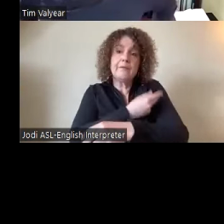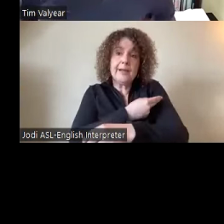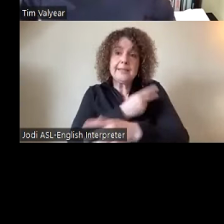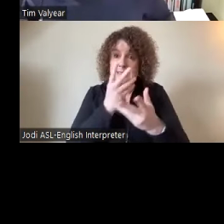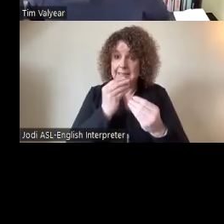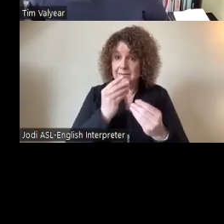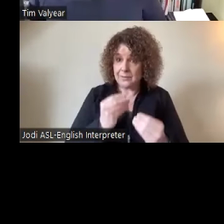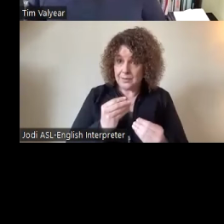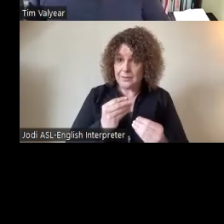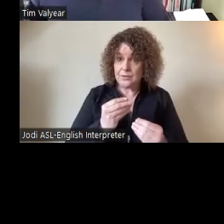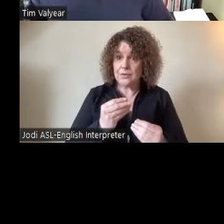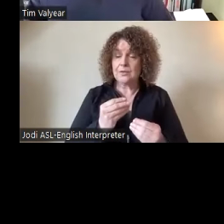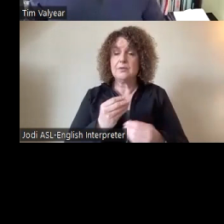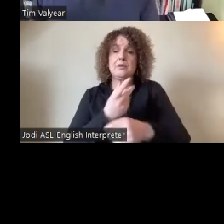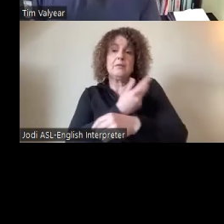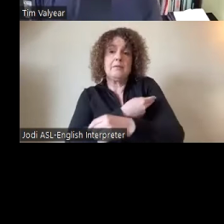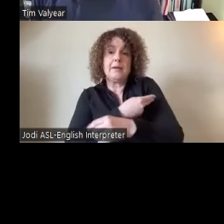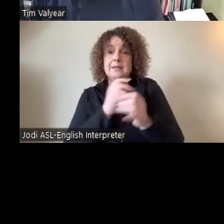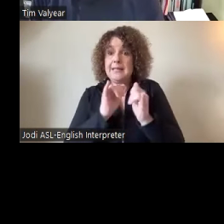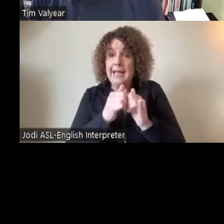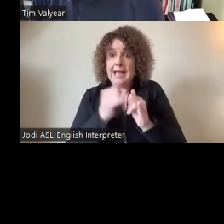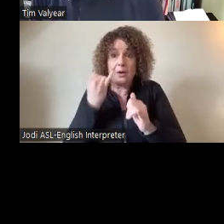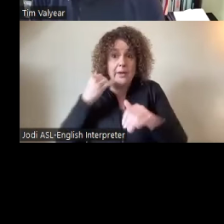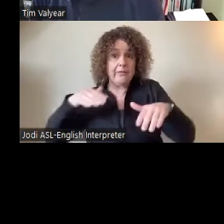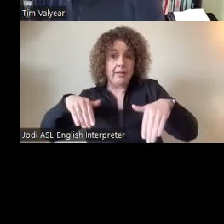are part of this pressation in a Word document that talks